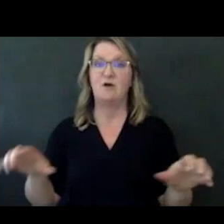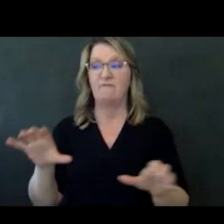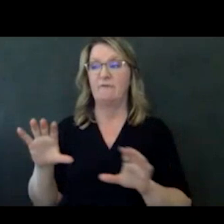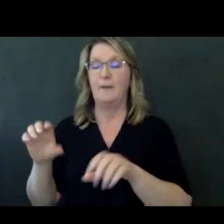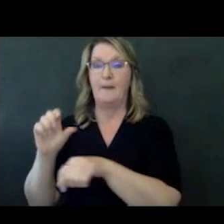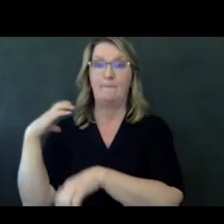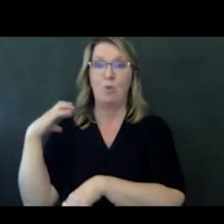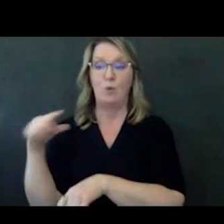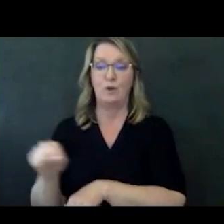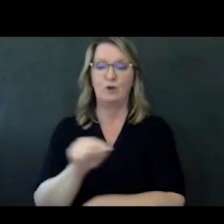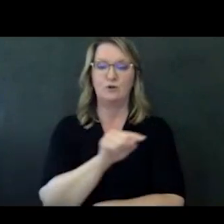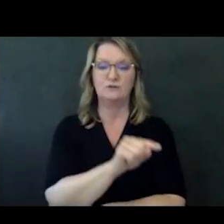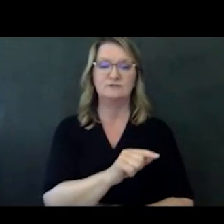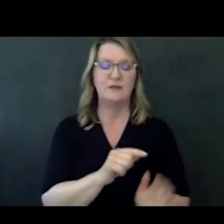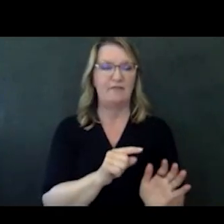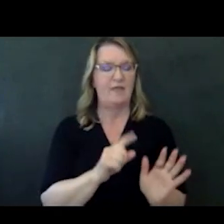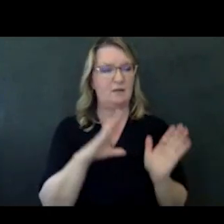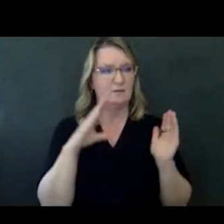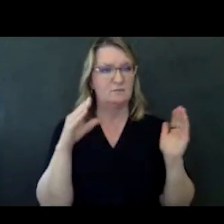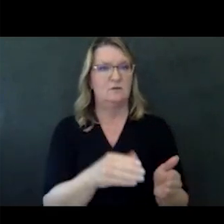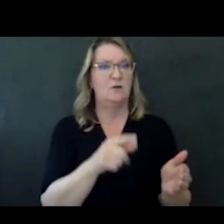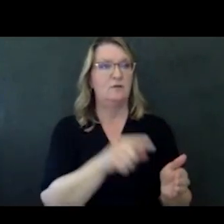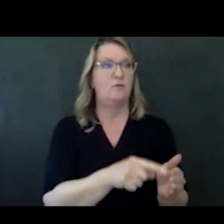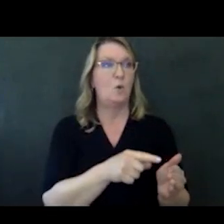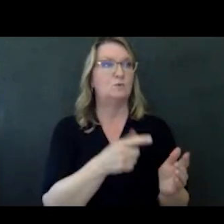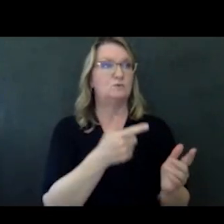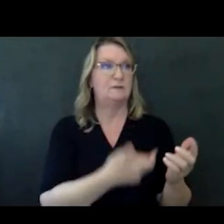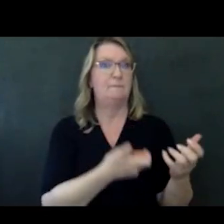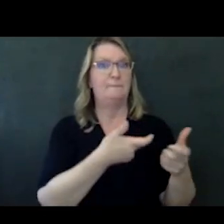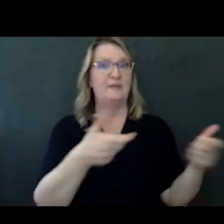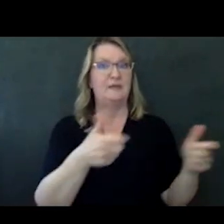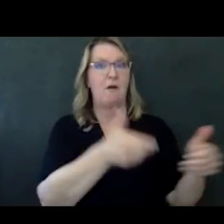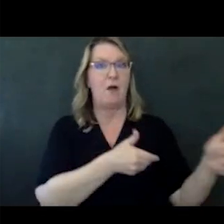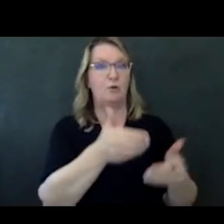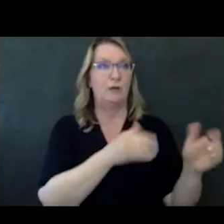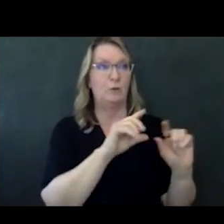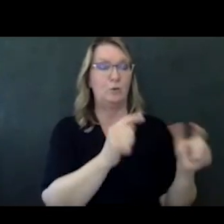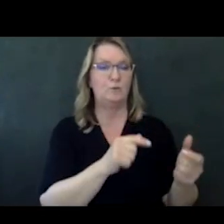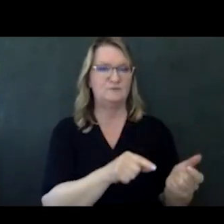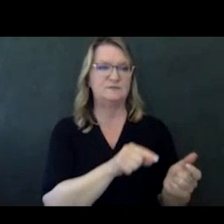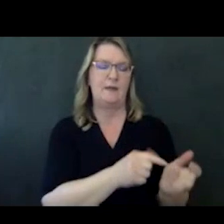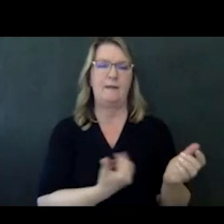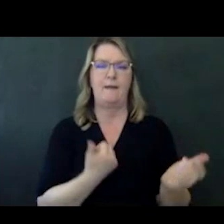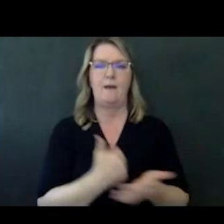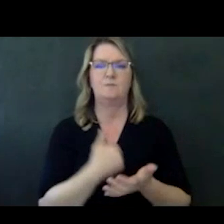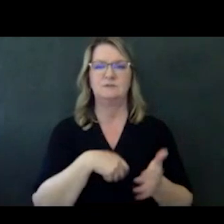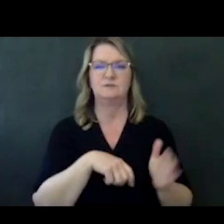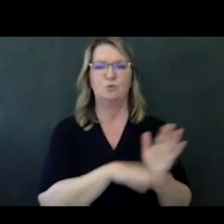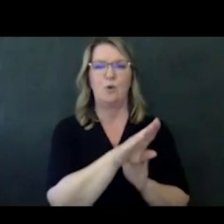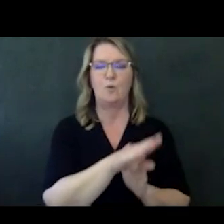those high volume employers has helped us grow. [Kate] Wonderful, thank you so much for sharing,